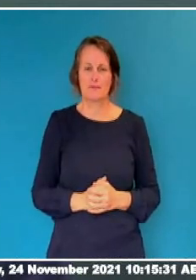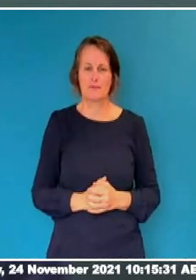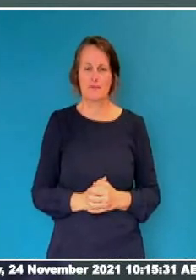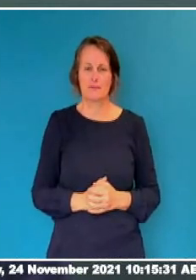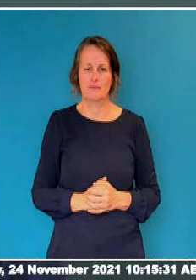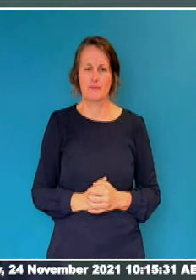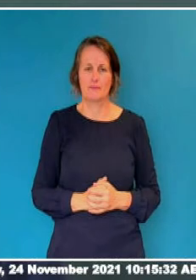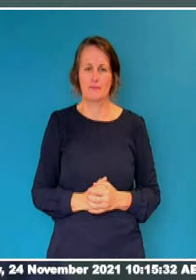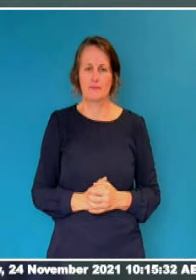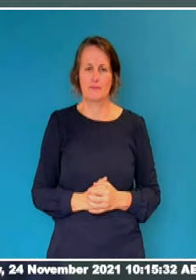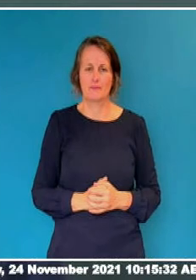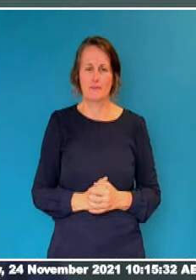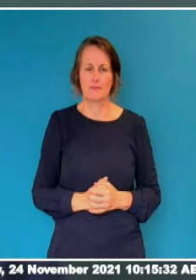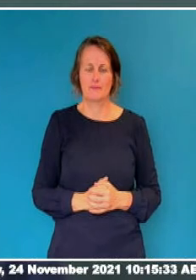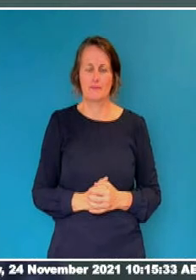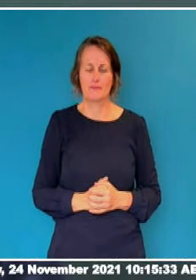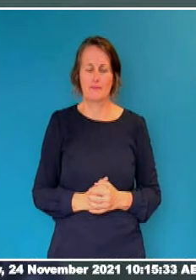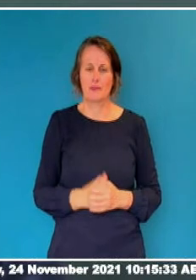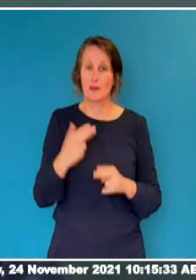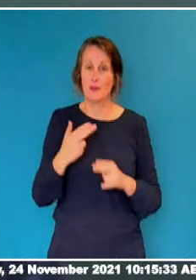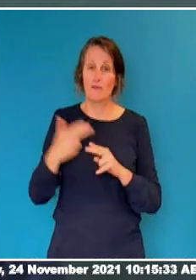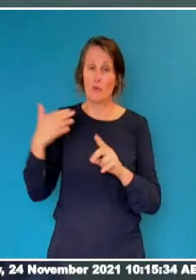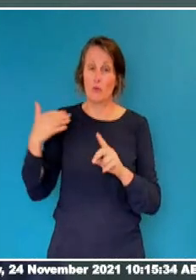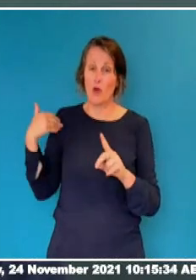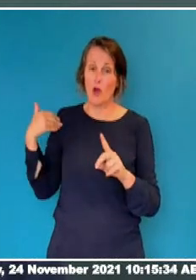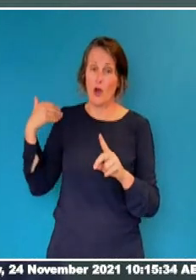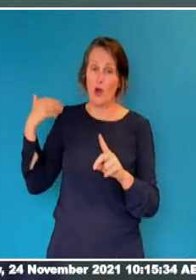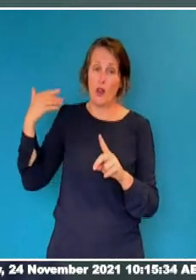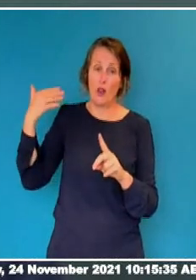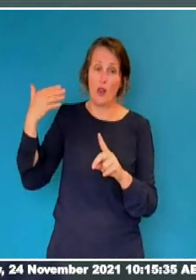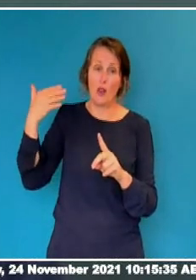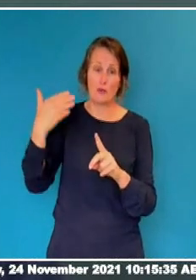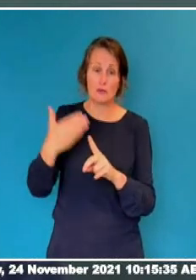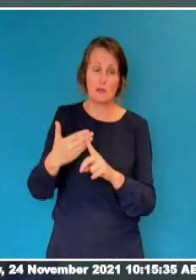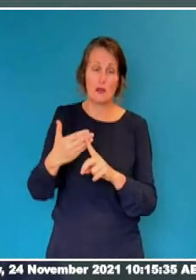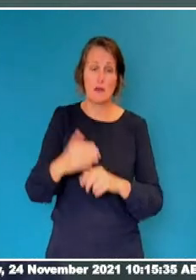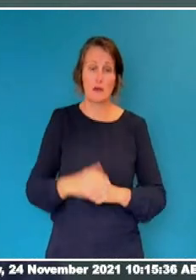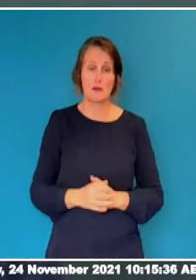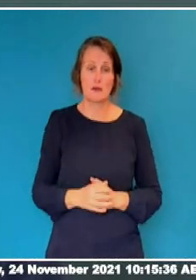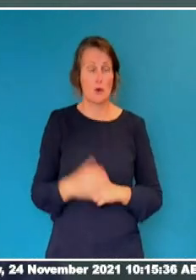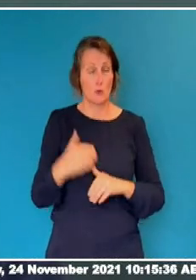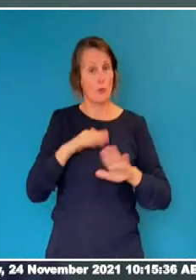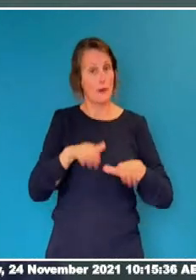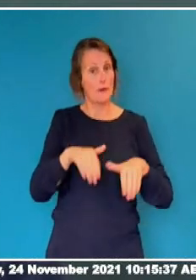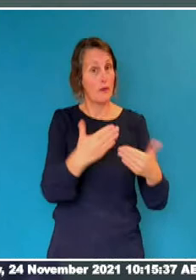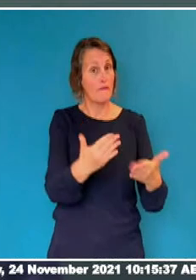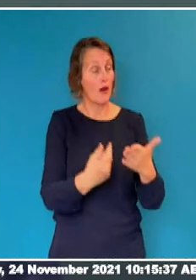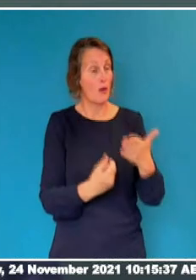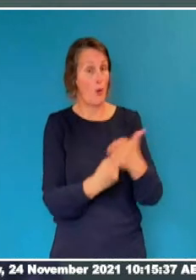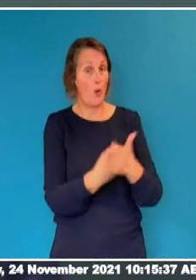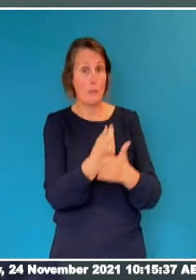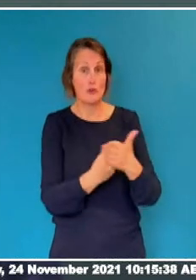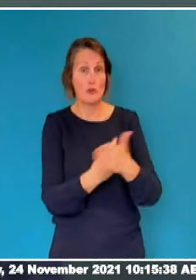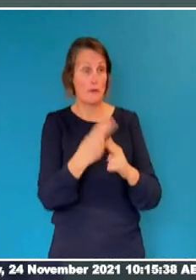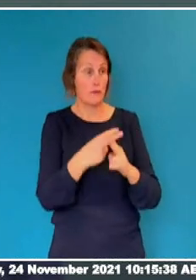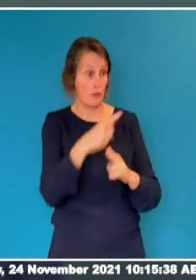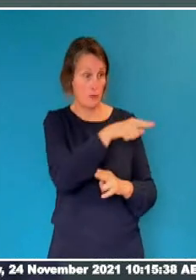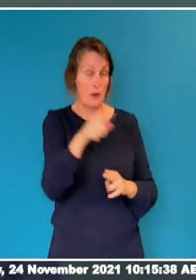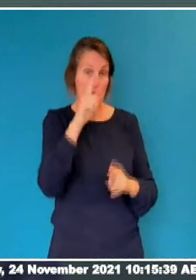We have a long history of providing opportunities for people with disabilities in